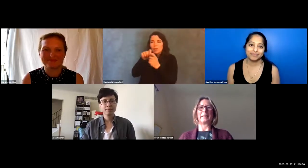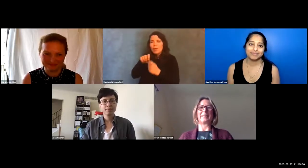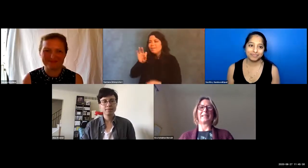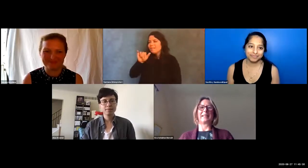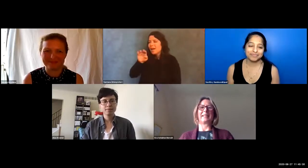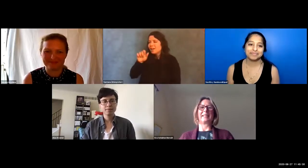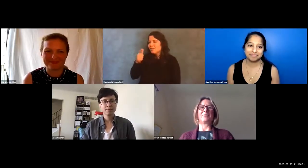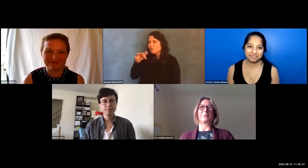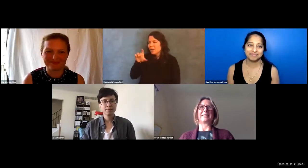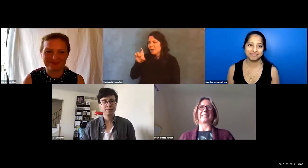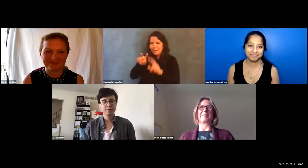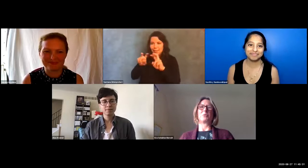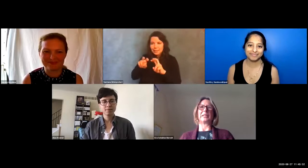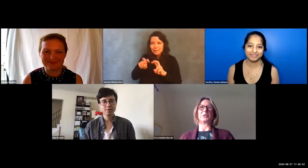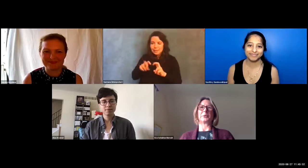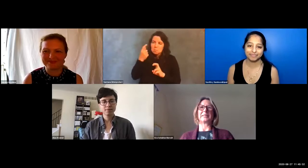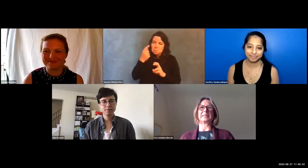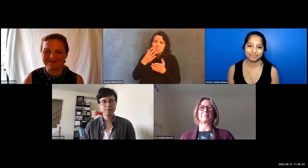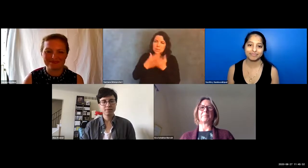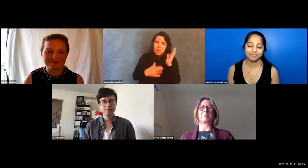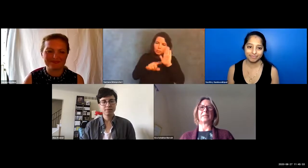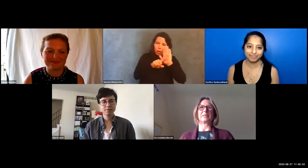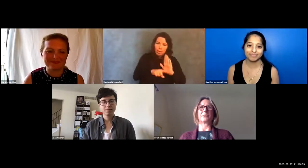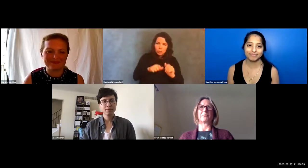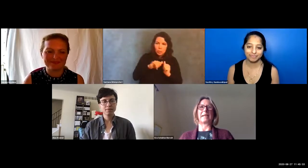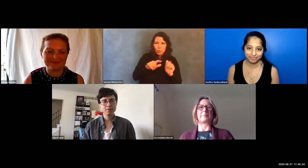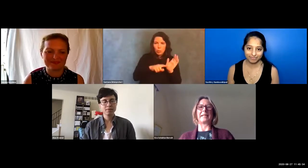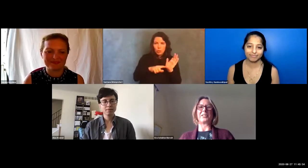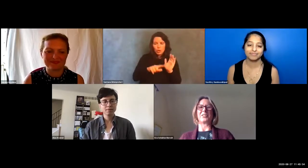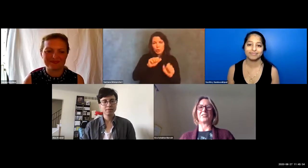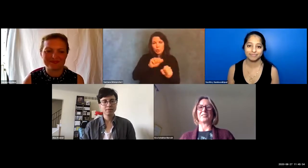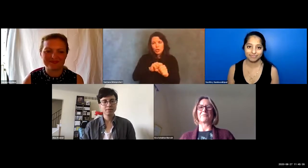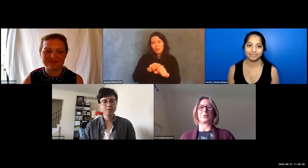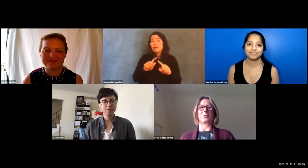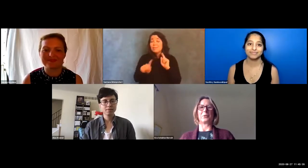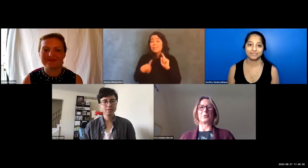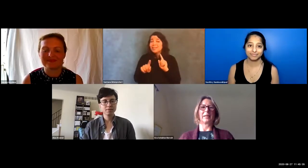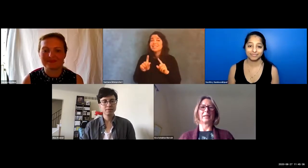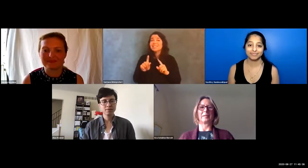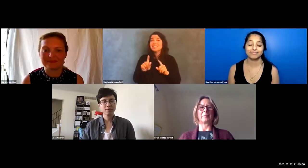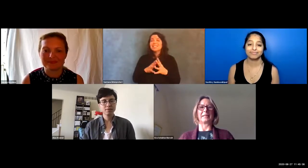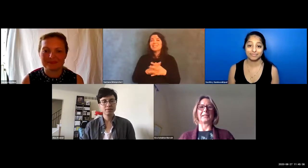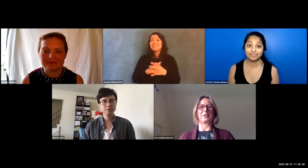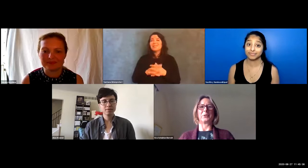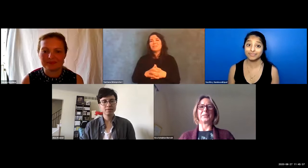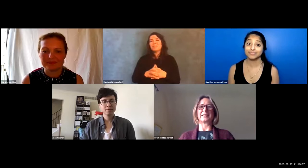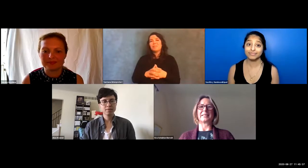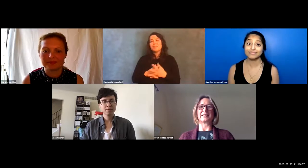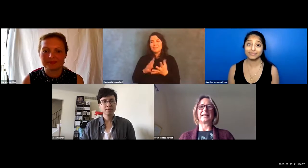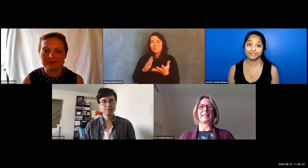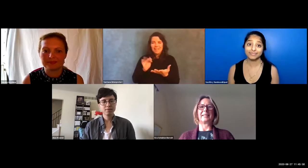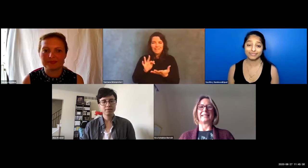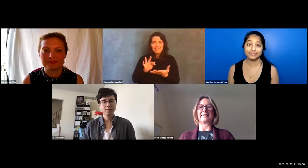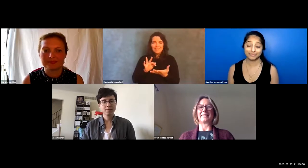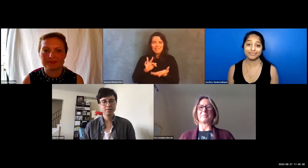But if we start moving towards the explanations for particular orders, then I think it is